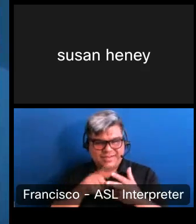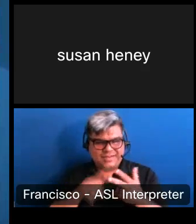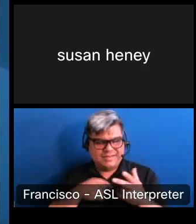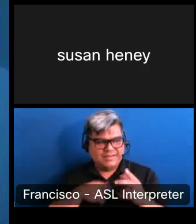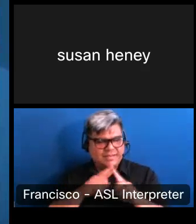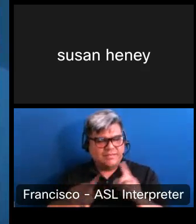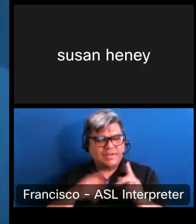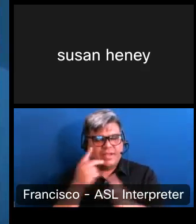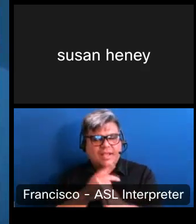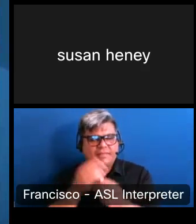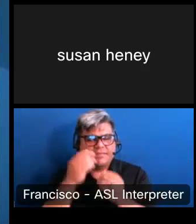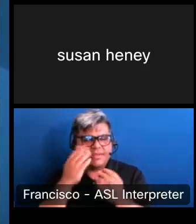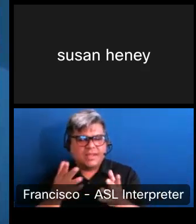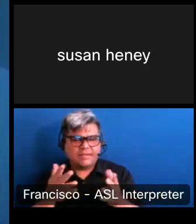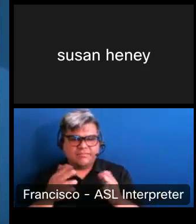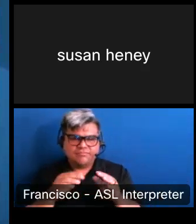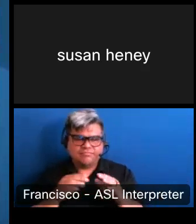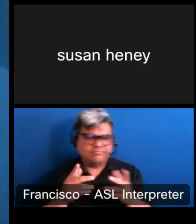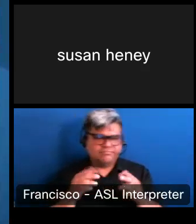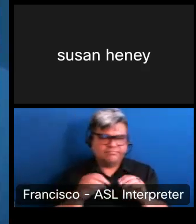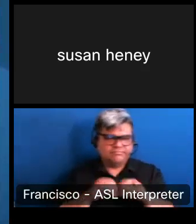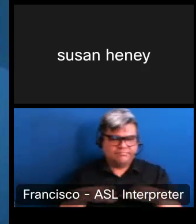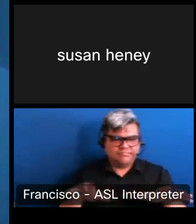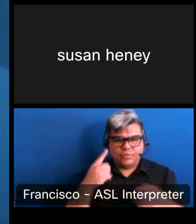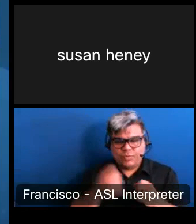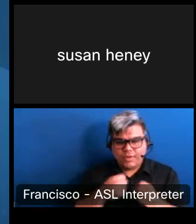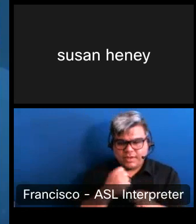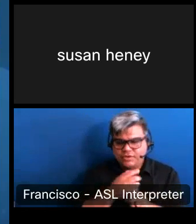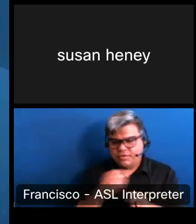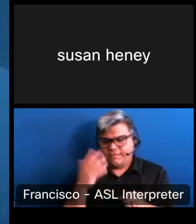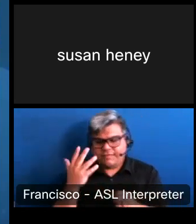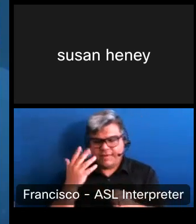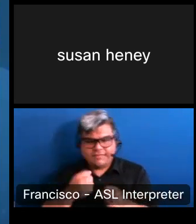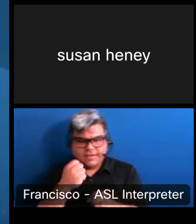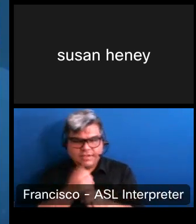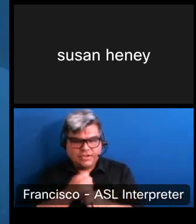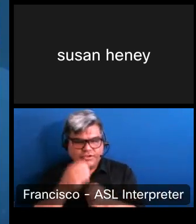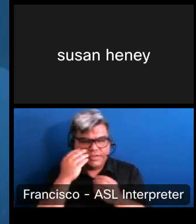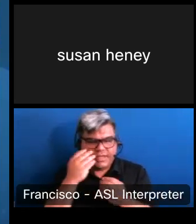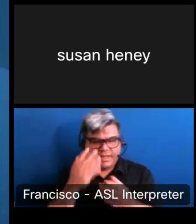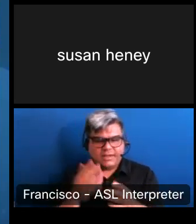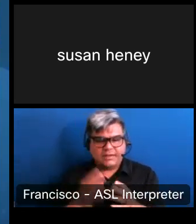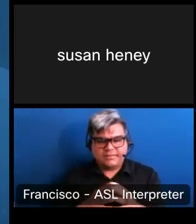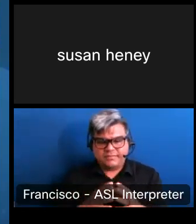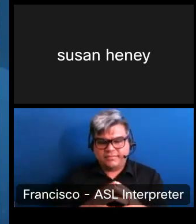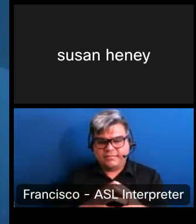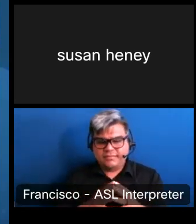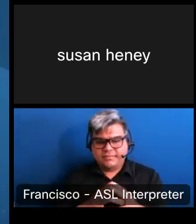our one-year and five-year-period datasets, and as well as our one-year supplemental estimates.